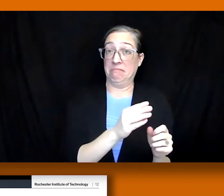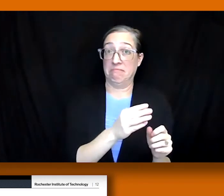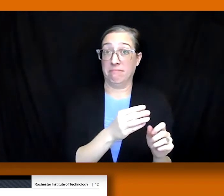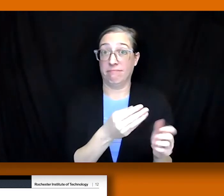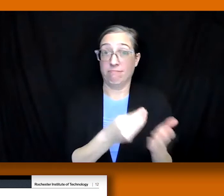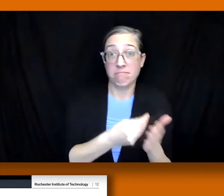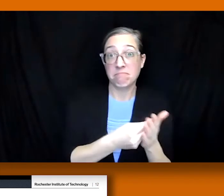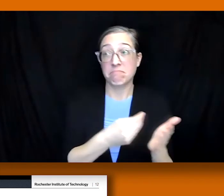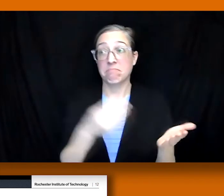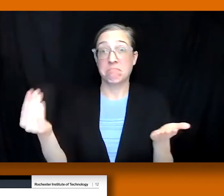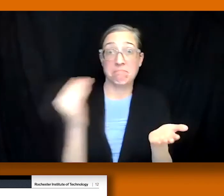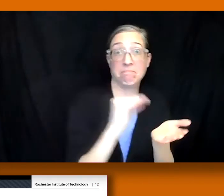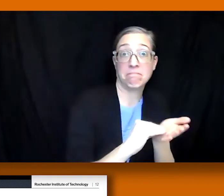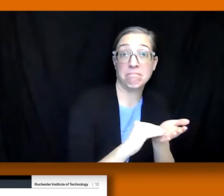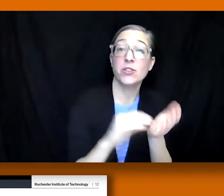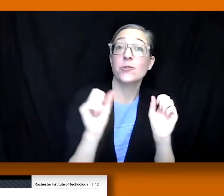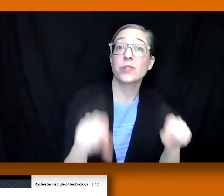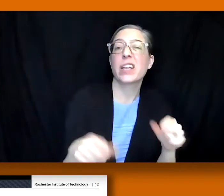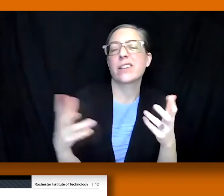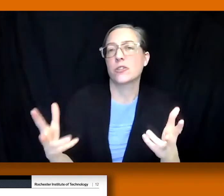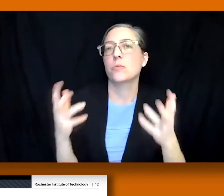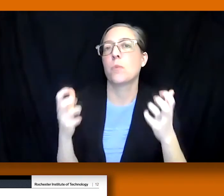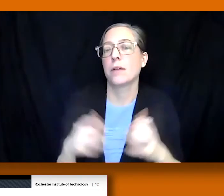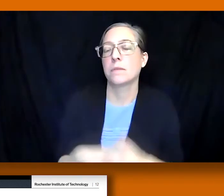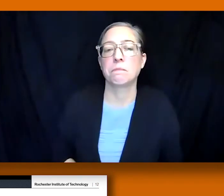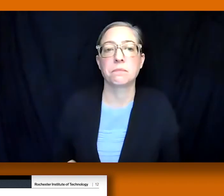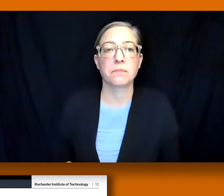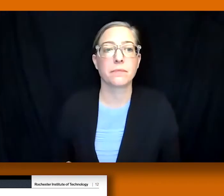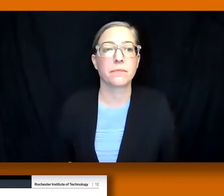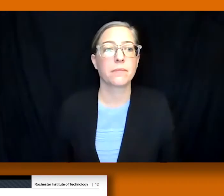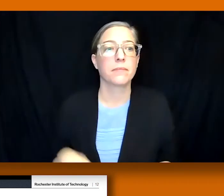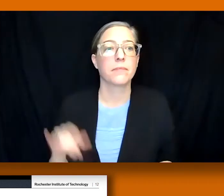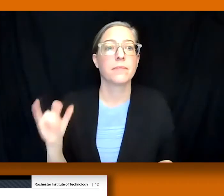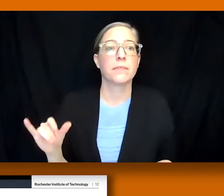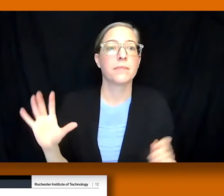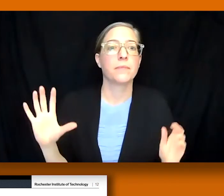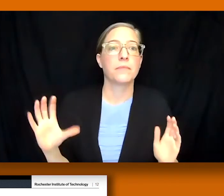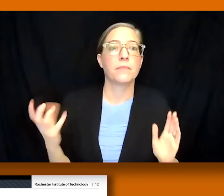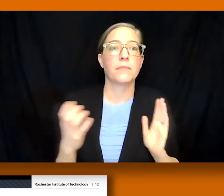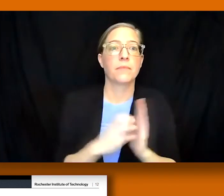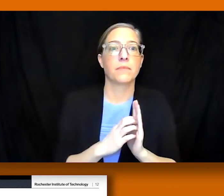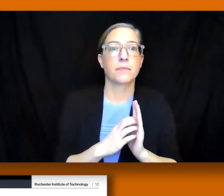And that category is also excluded from FNE.